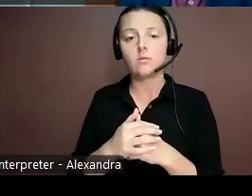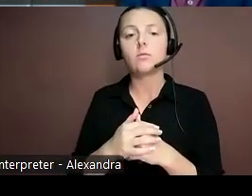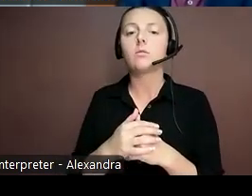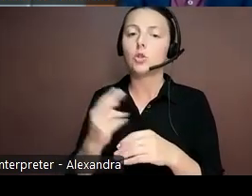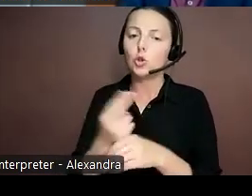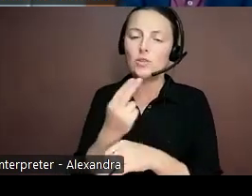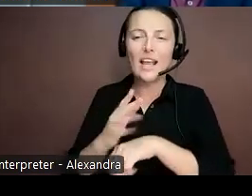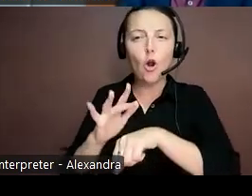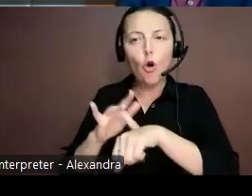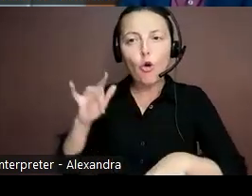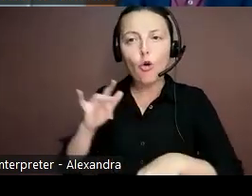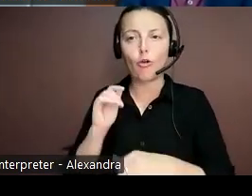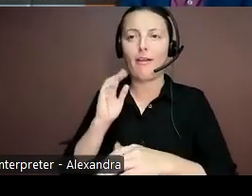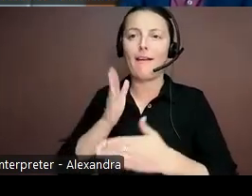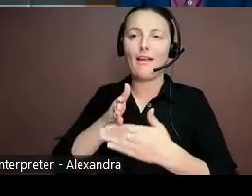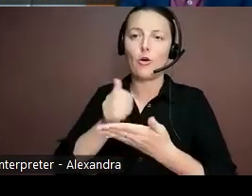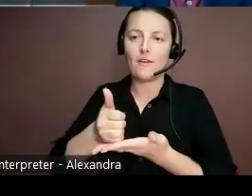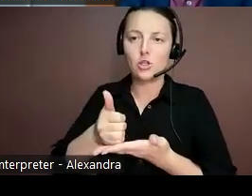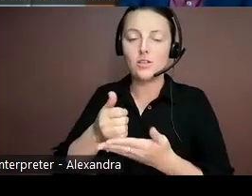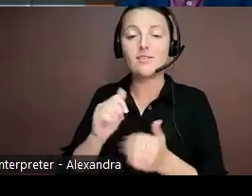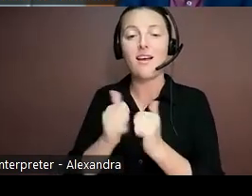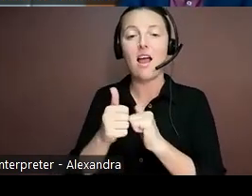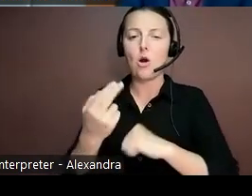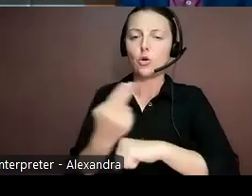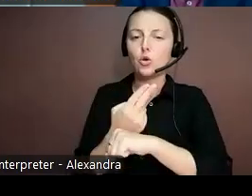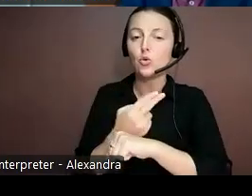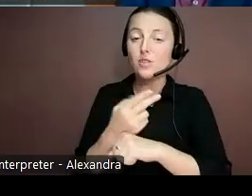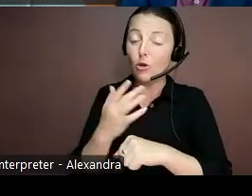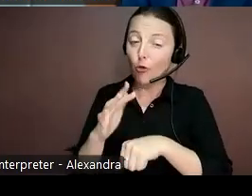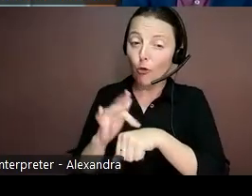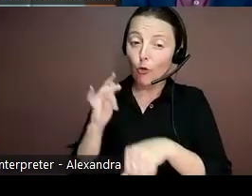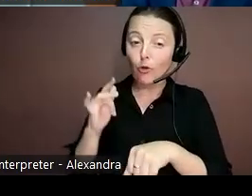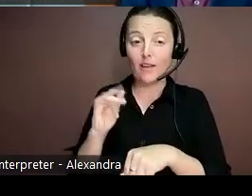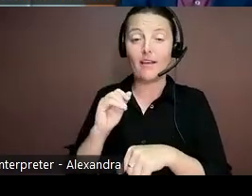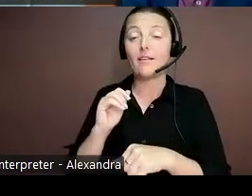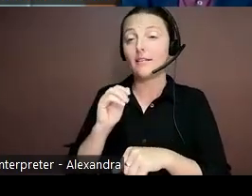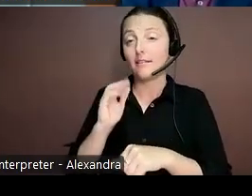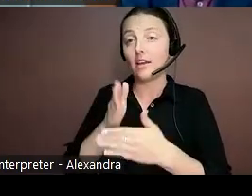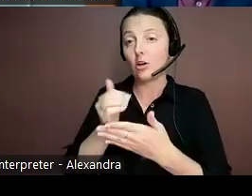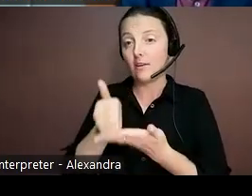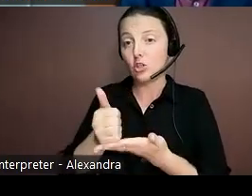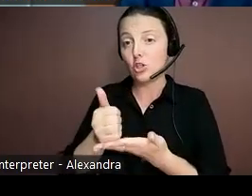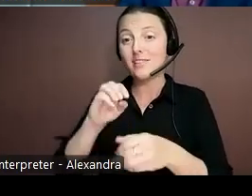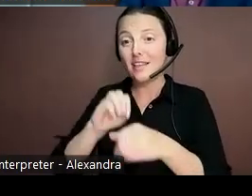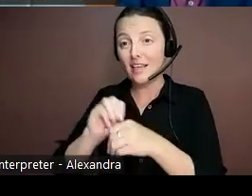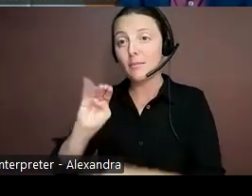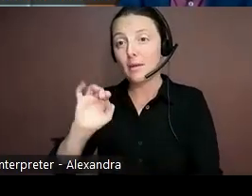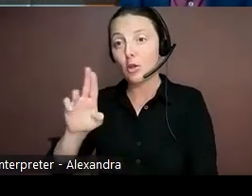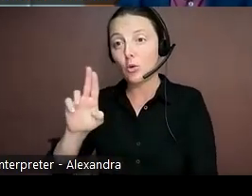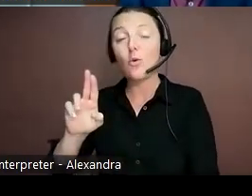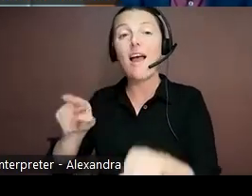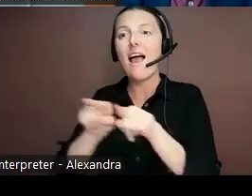you use early interventions um in the millu as a staff to help patients regulate before um you know